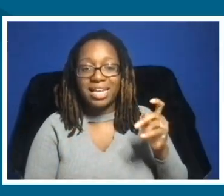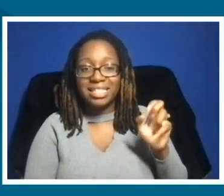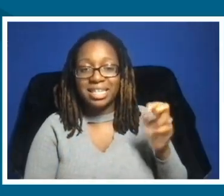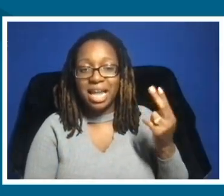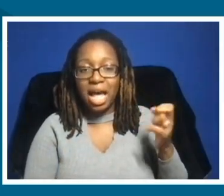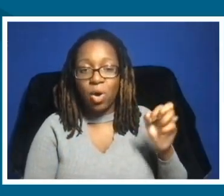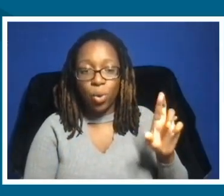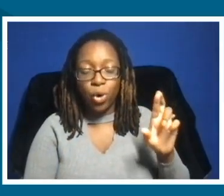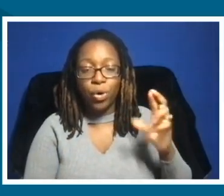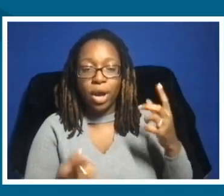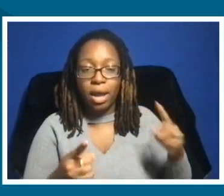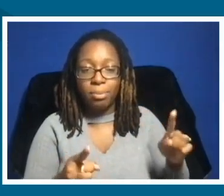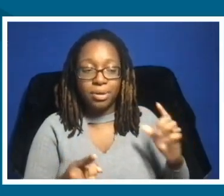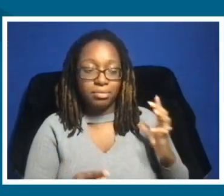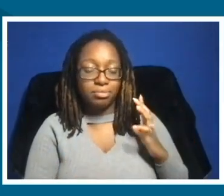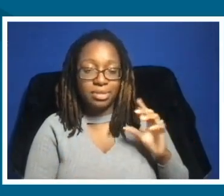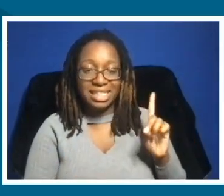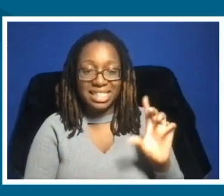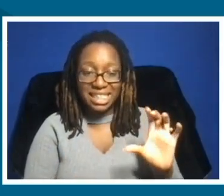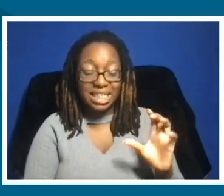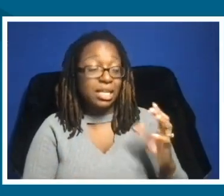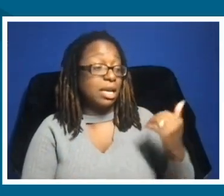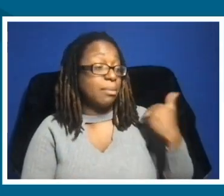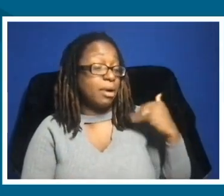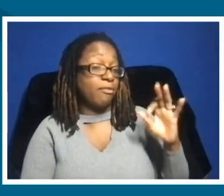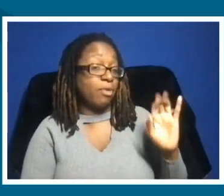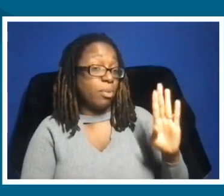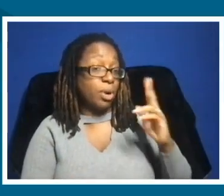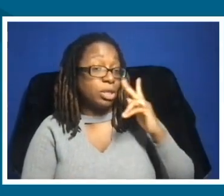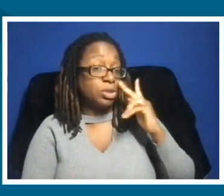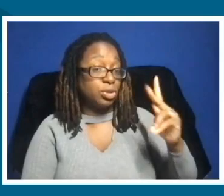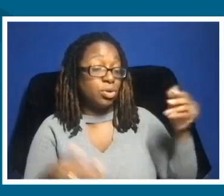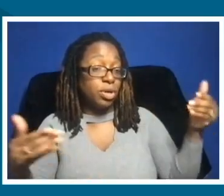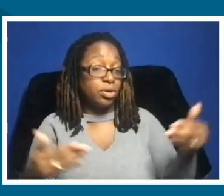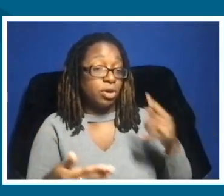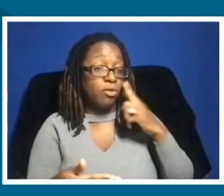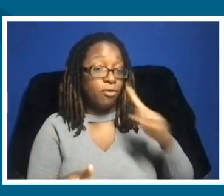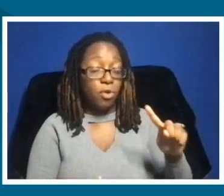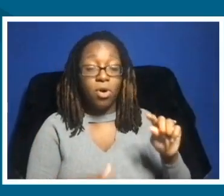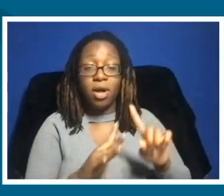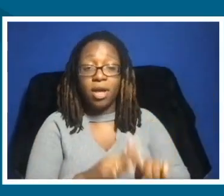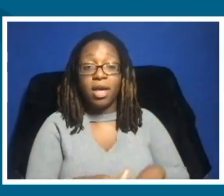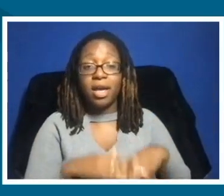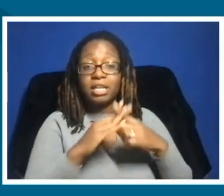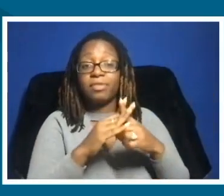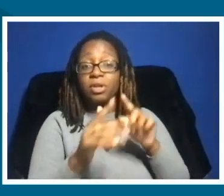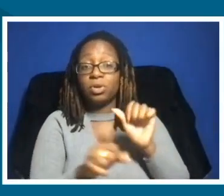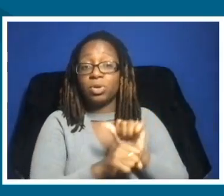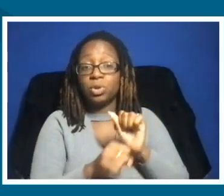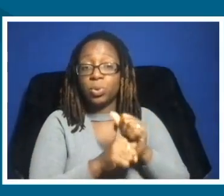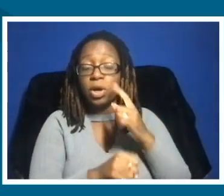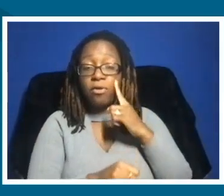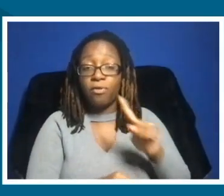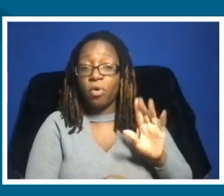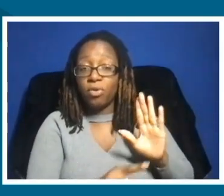february after i saw an introduction to the activator's work on the smithsonian